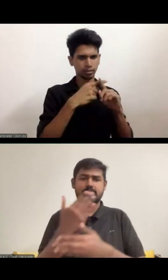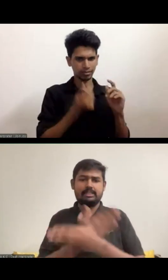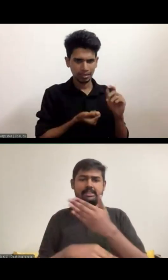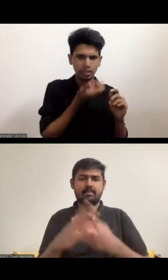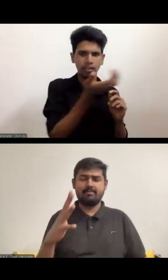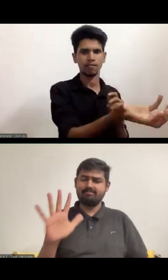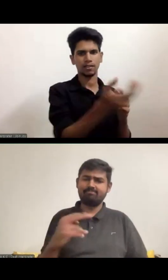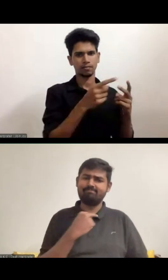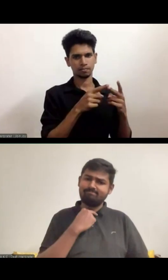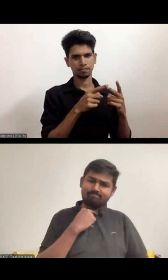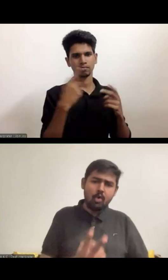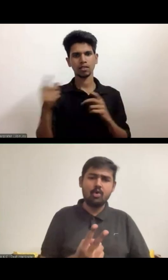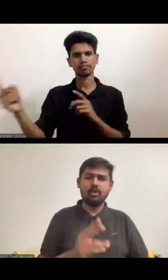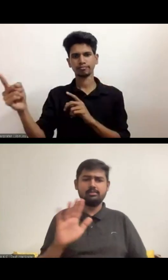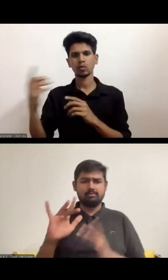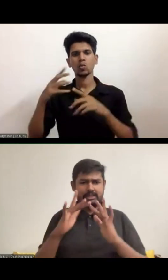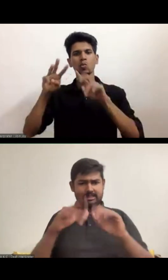And it's like a training course for disability advocates. Train the trainer process.